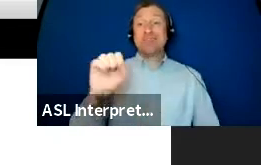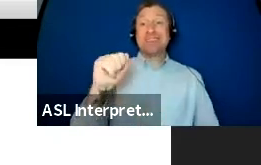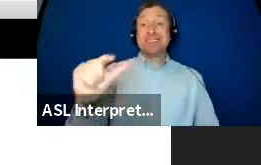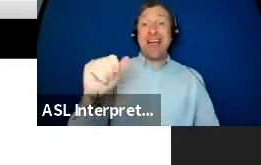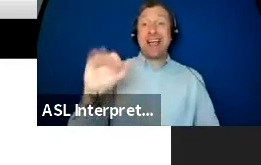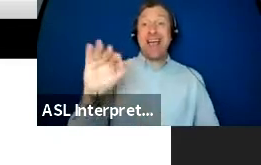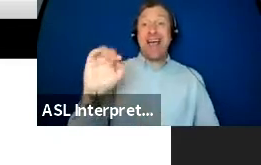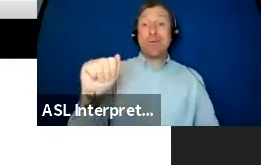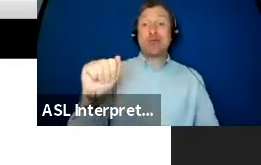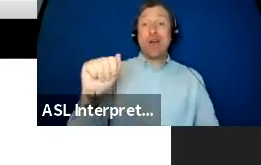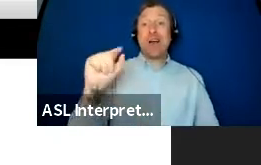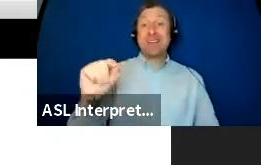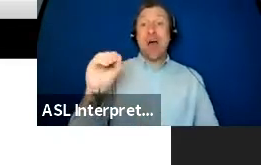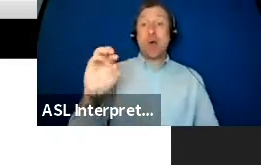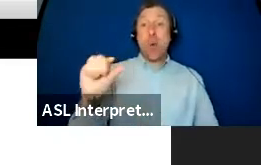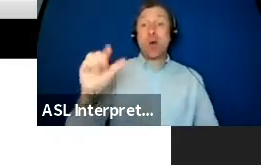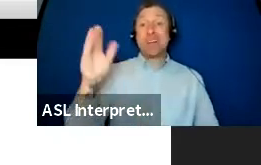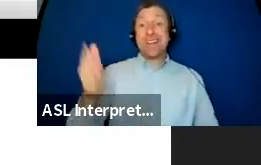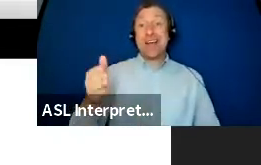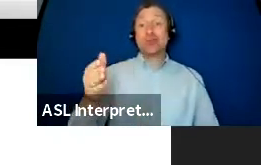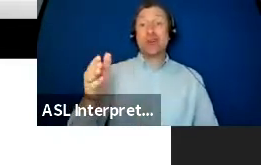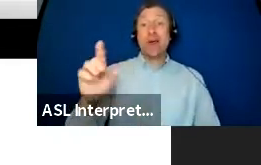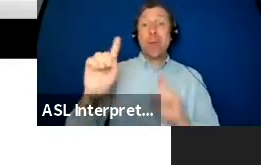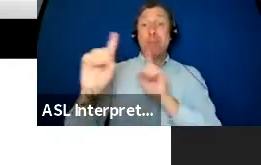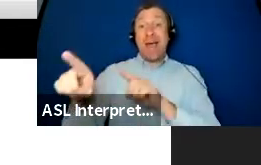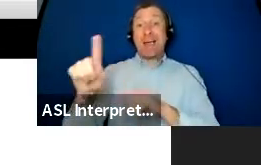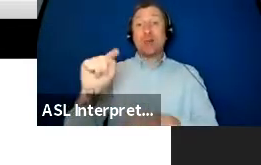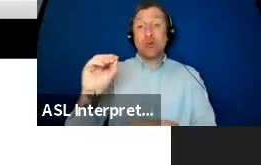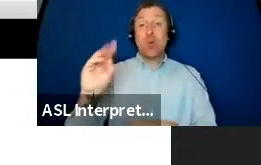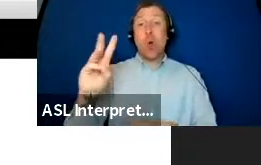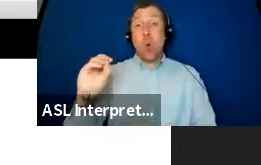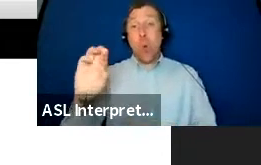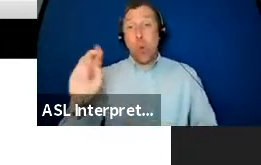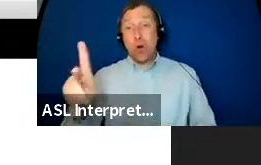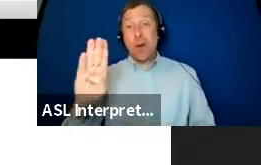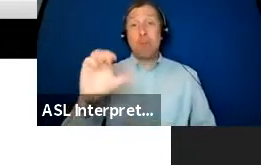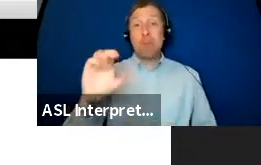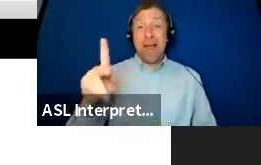Fair warning, it is fairly lengthy. It's almost 60 pages long, but in your free time,